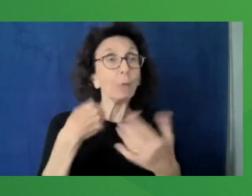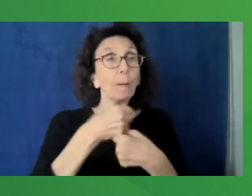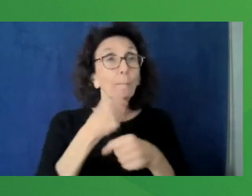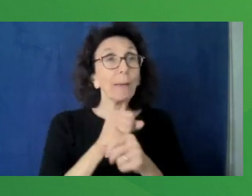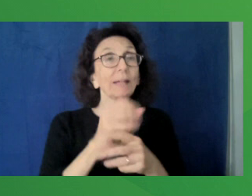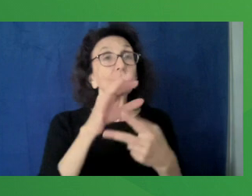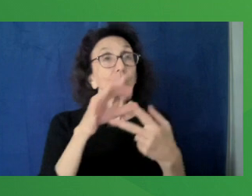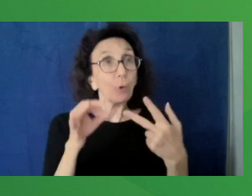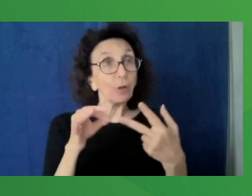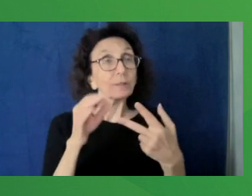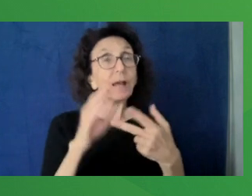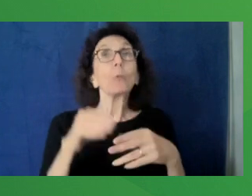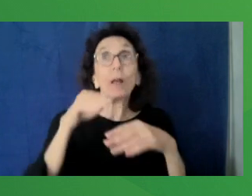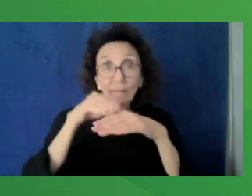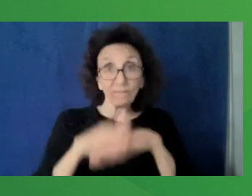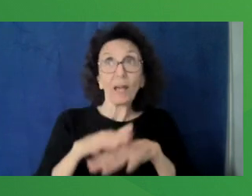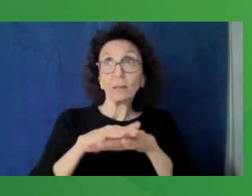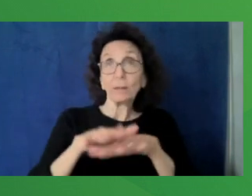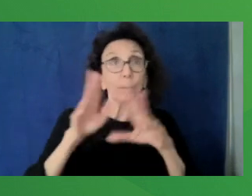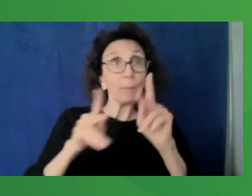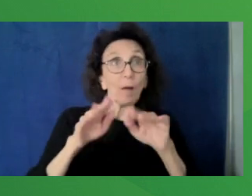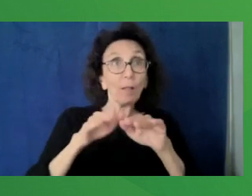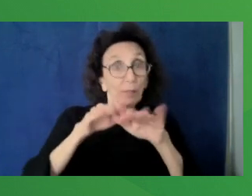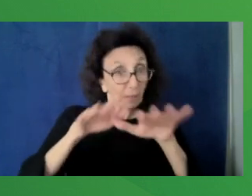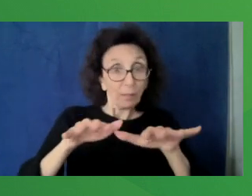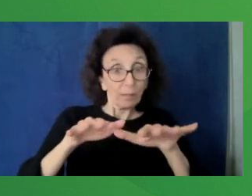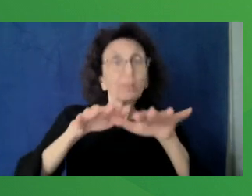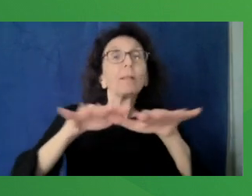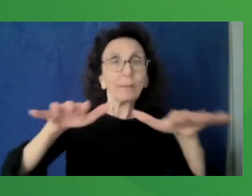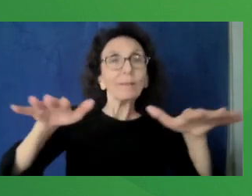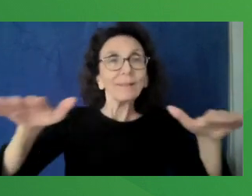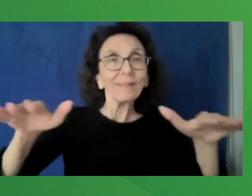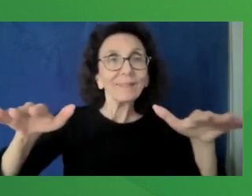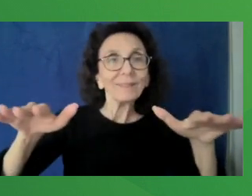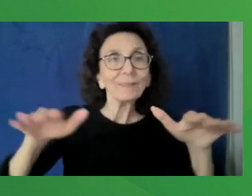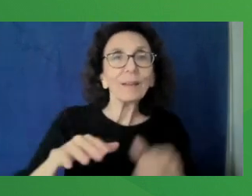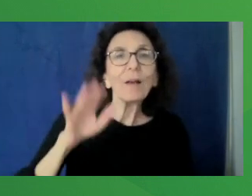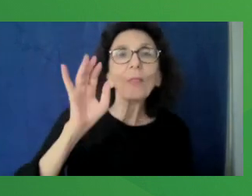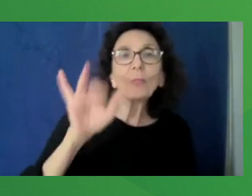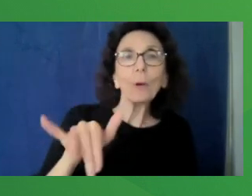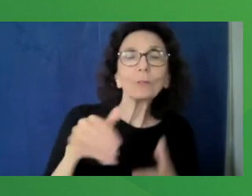world can affect people everywhere. So those were three sort of how questions. Next slide.